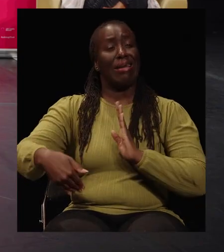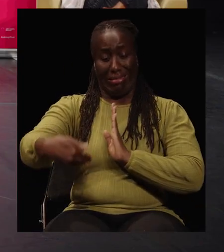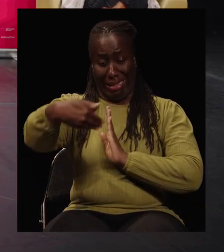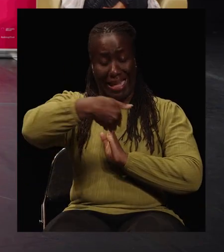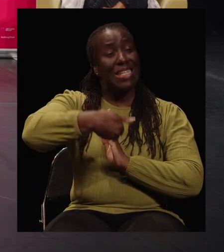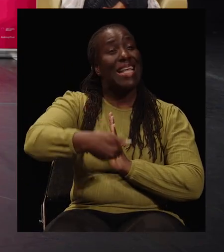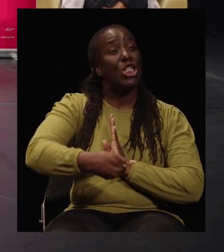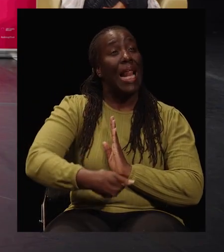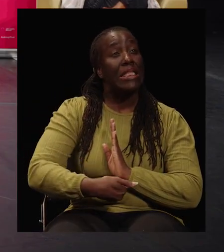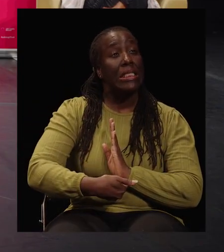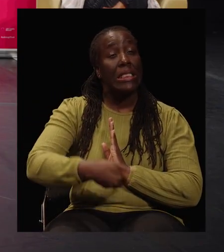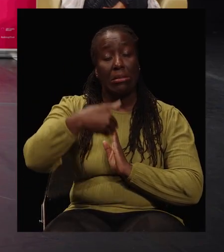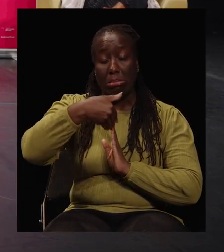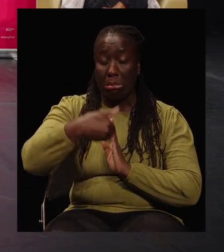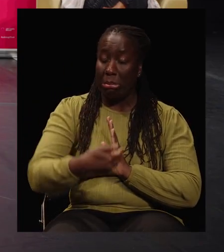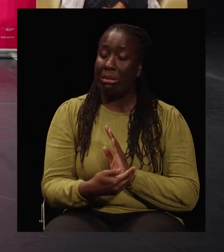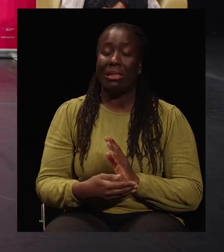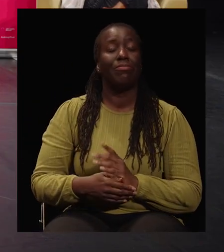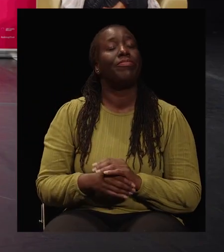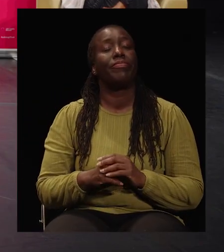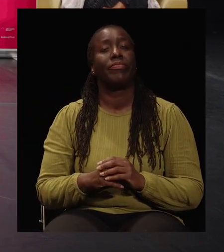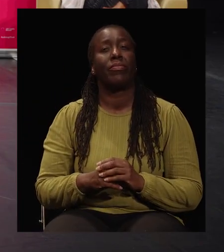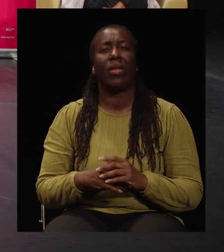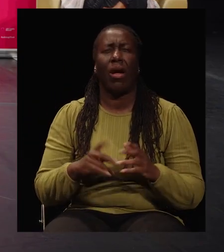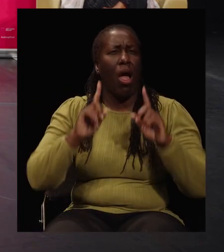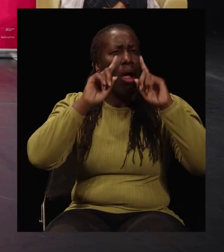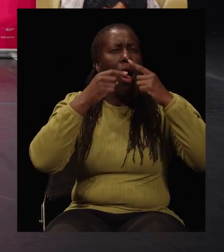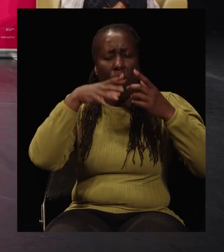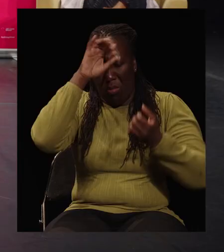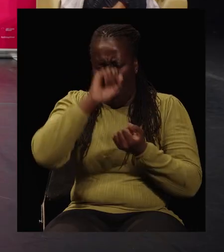but I can't remember what I read recently and there was some really interesting stuff in there